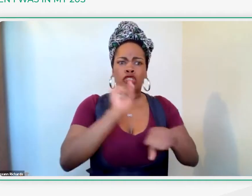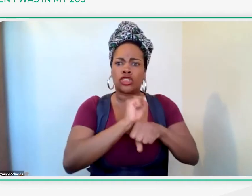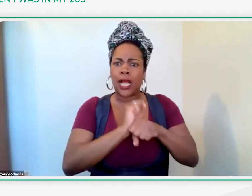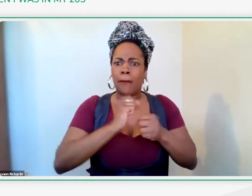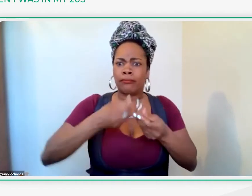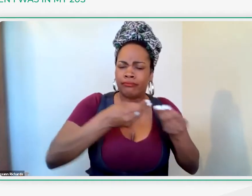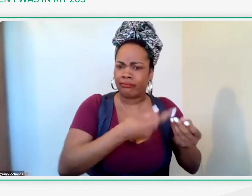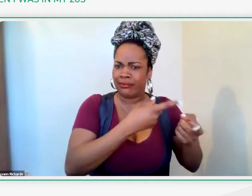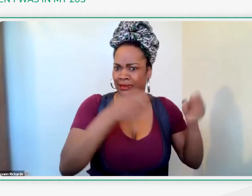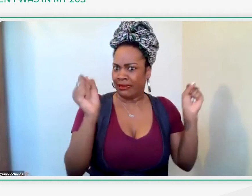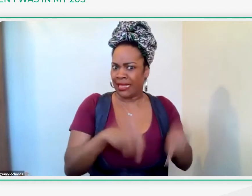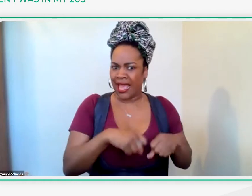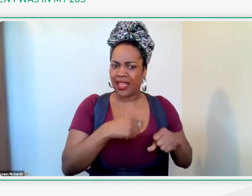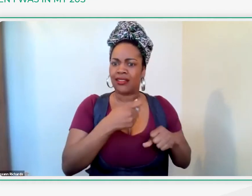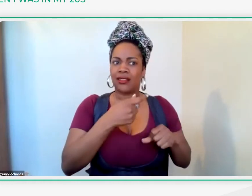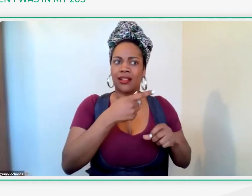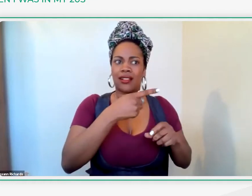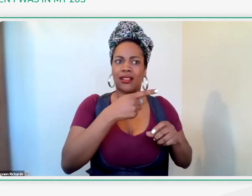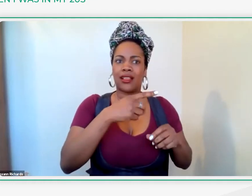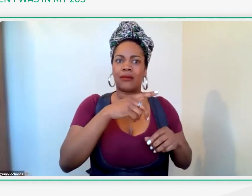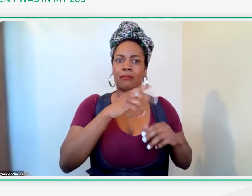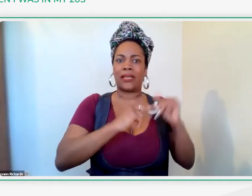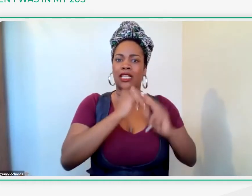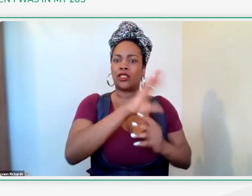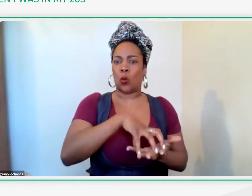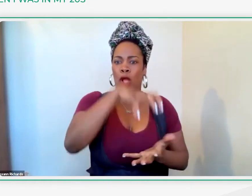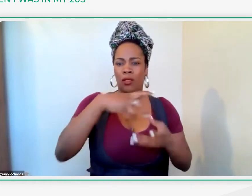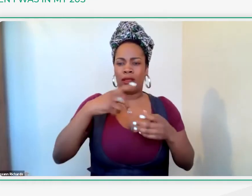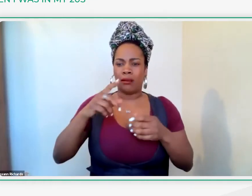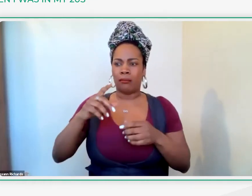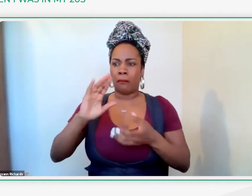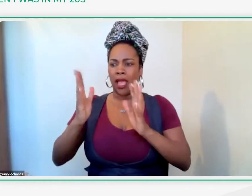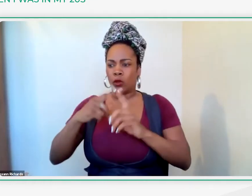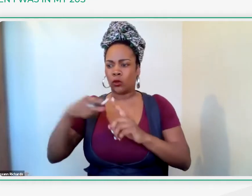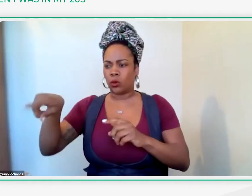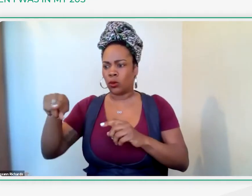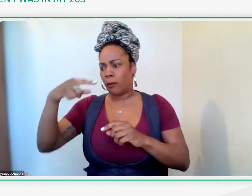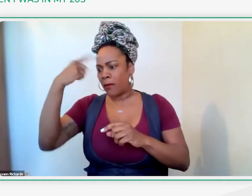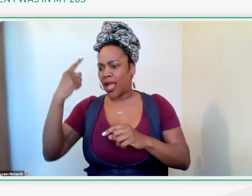They have generational wealth. They have jobs that have been handed to them, or finances that have been handed to them,